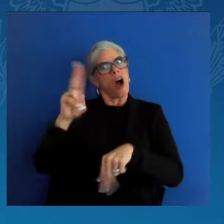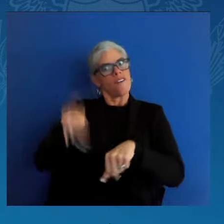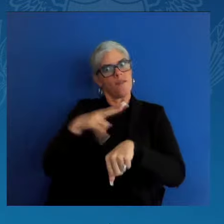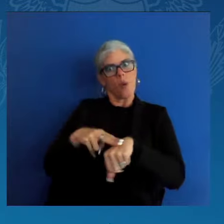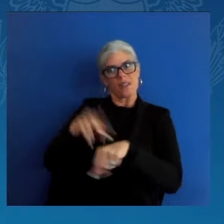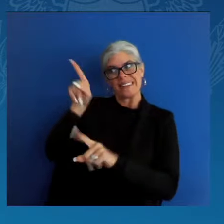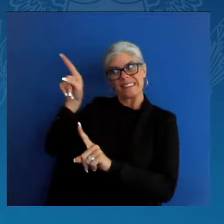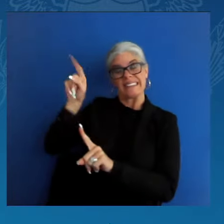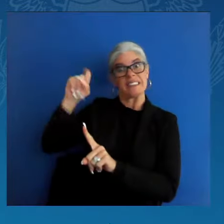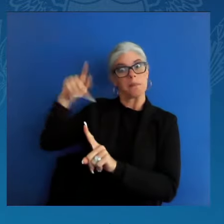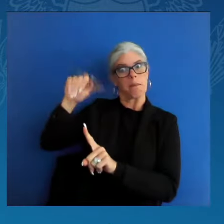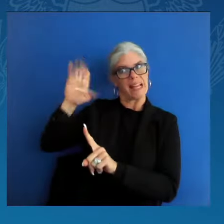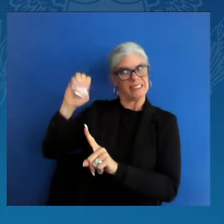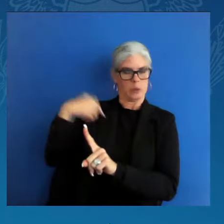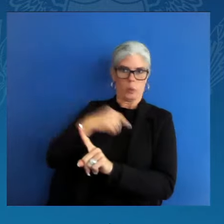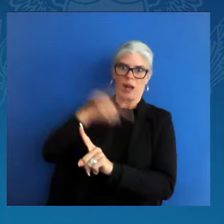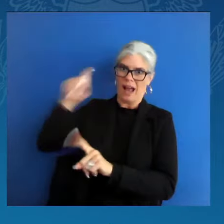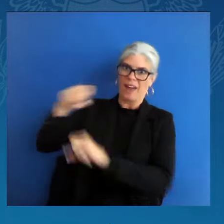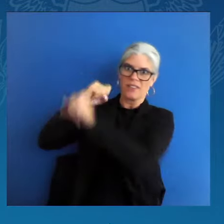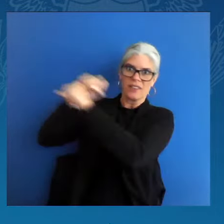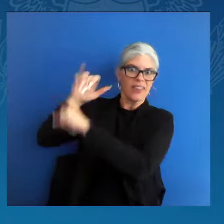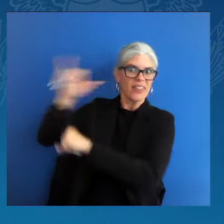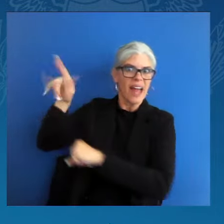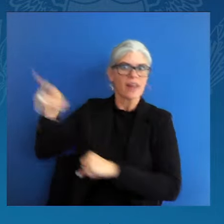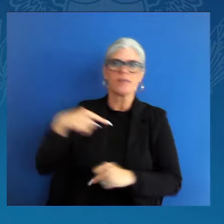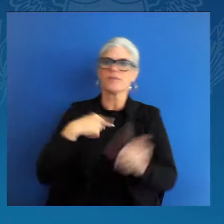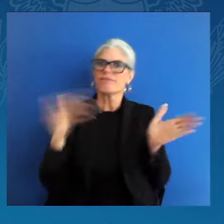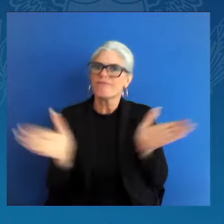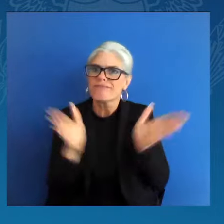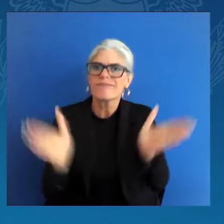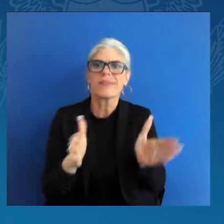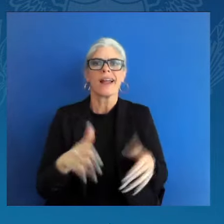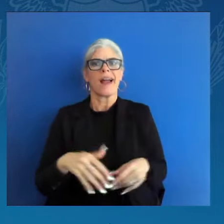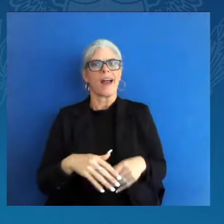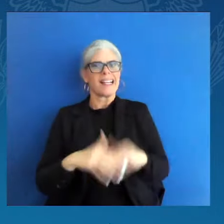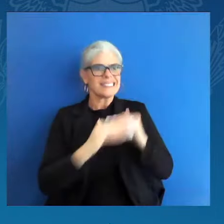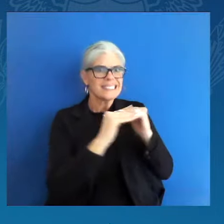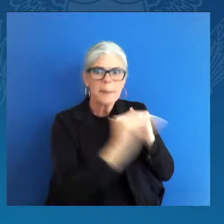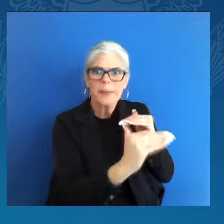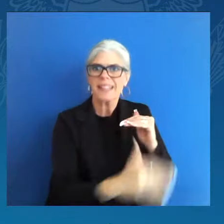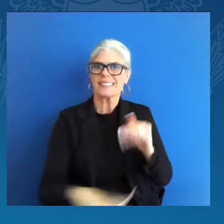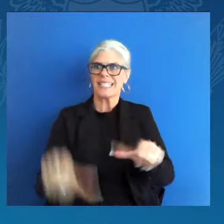for all nations to join our commitment not to conduct destructive,